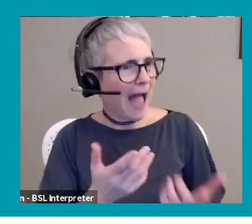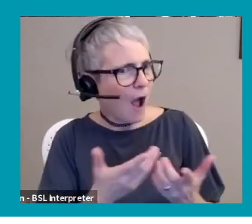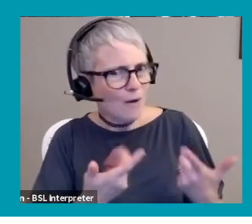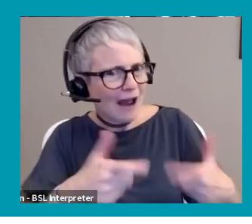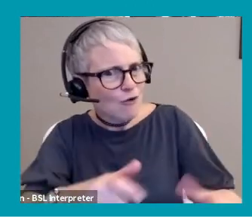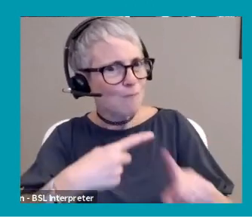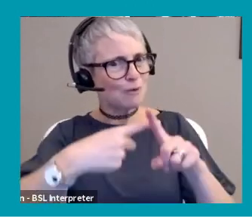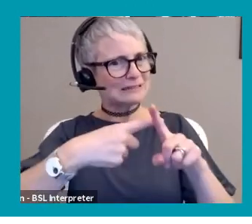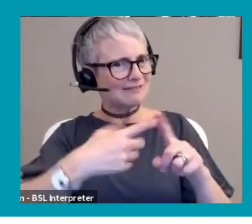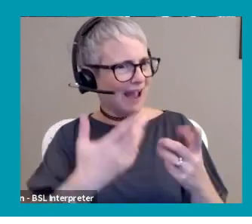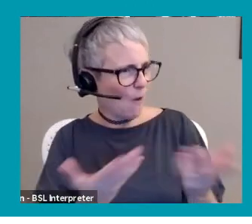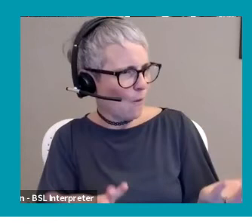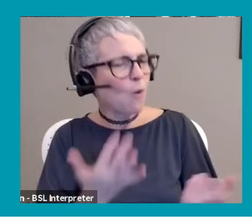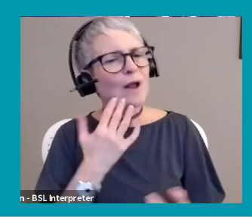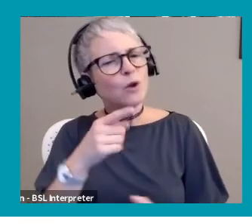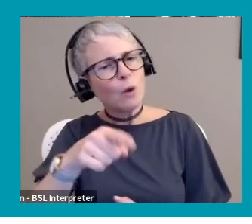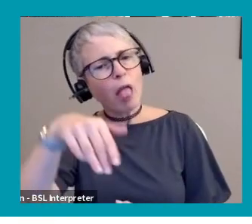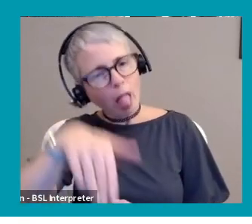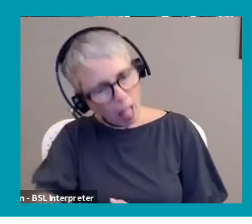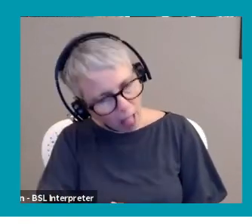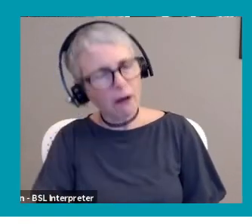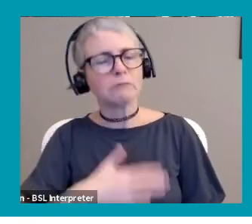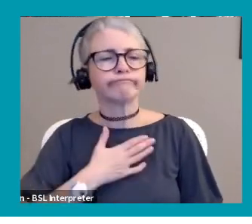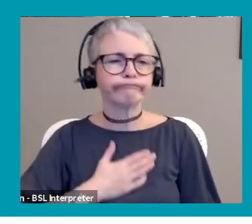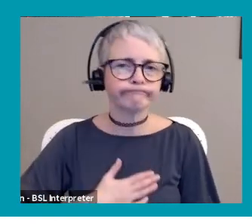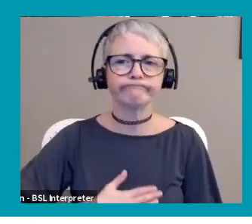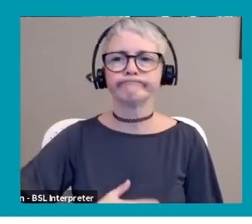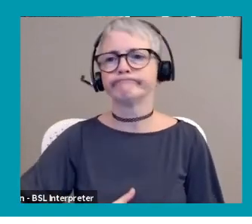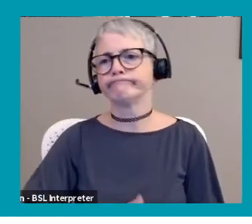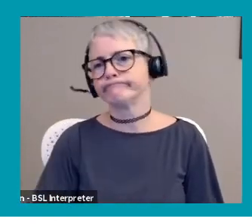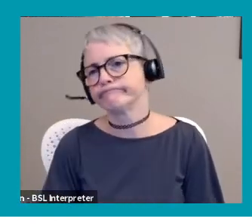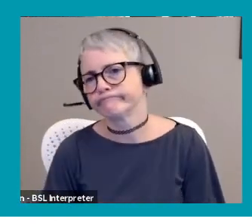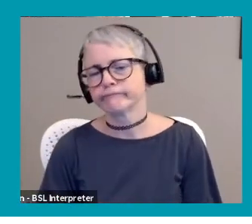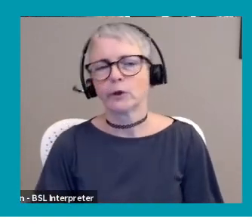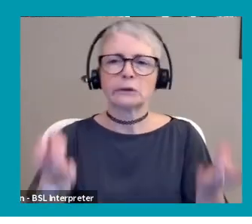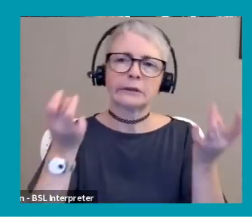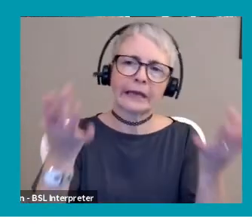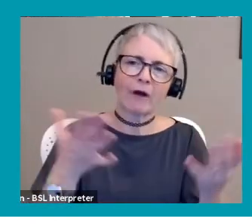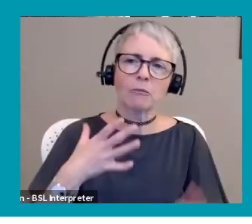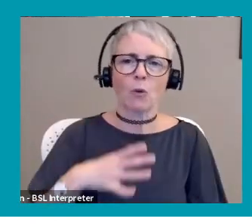When you have been done and what was the little thing that kept you going?